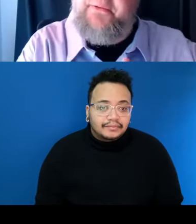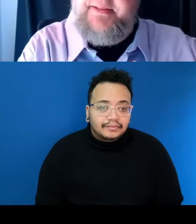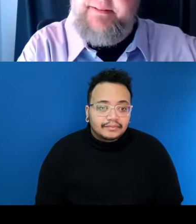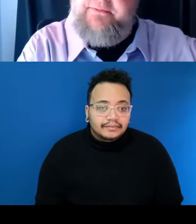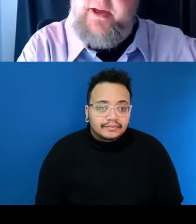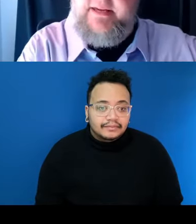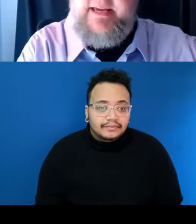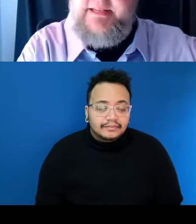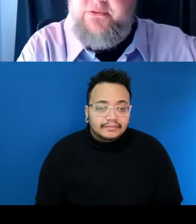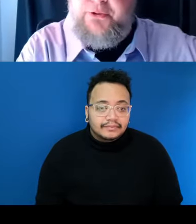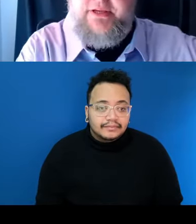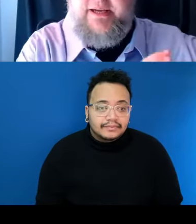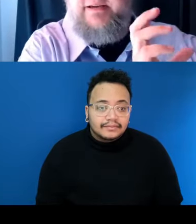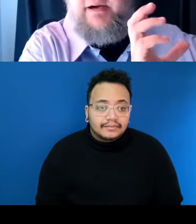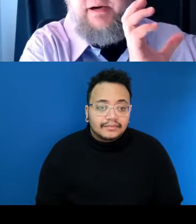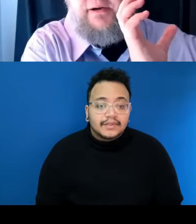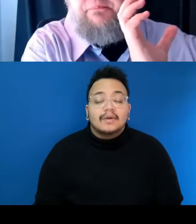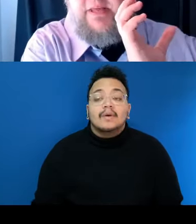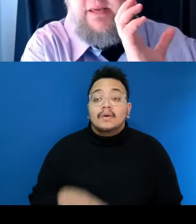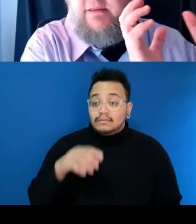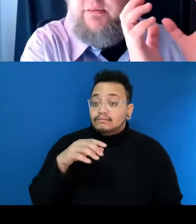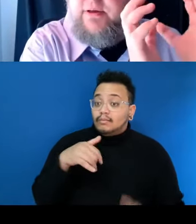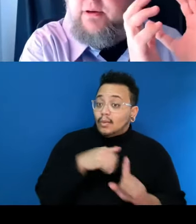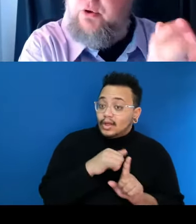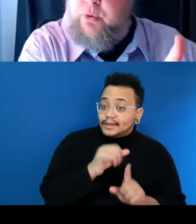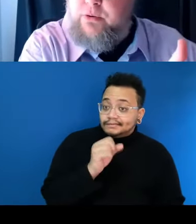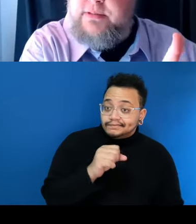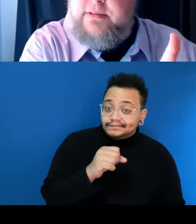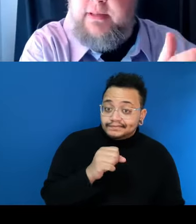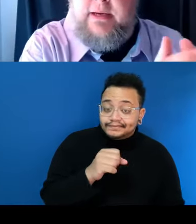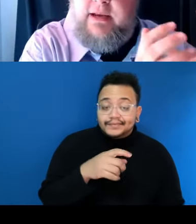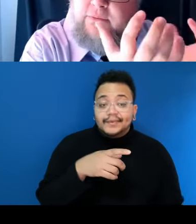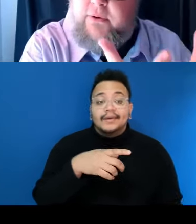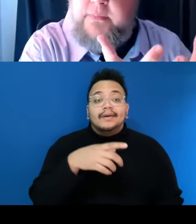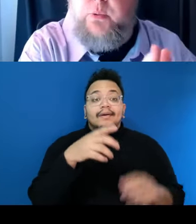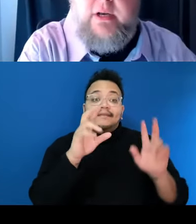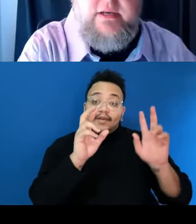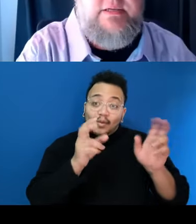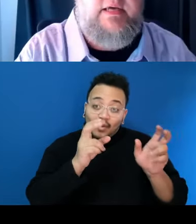so we have the ACE of bullying, the quote that kind of frames what it is